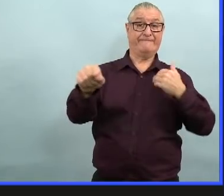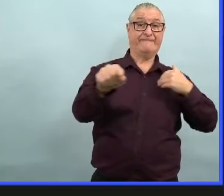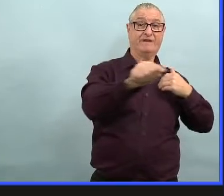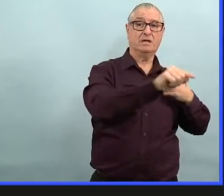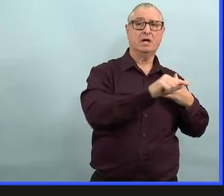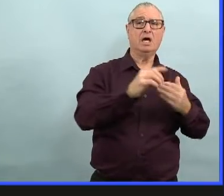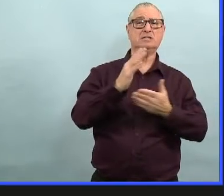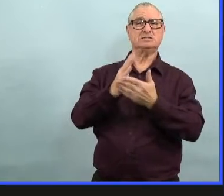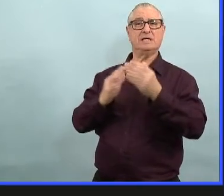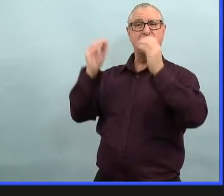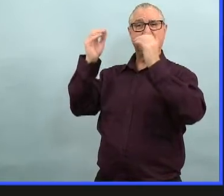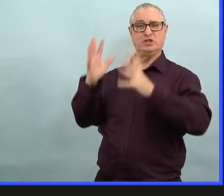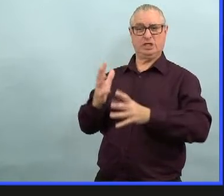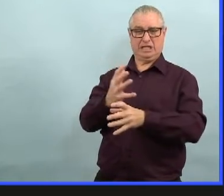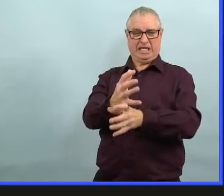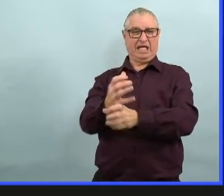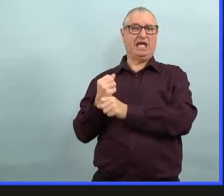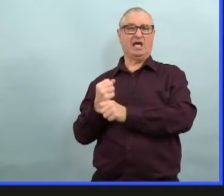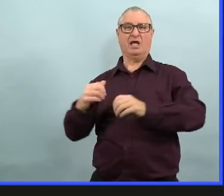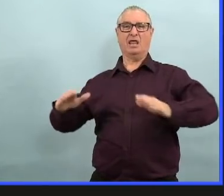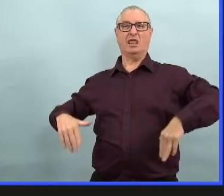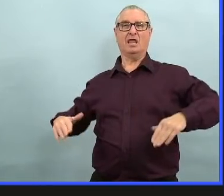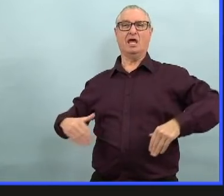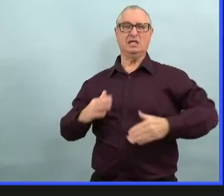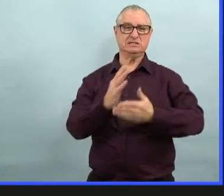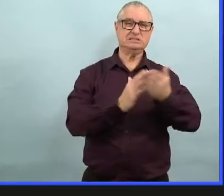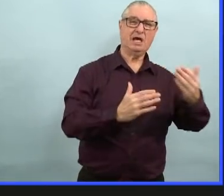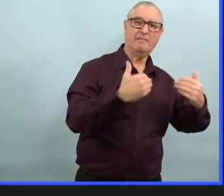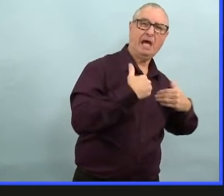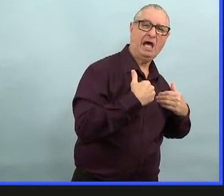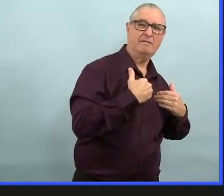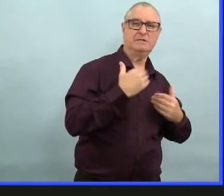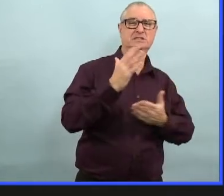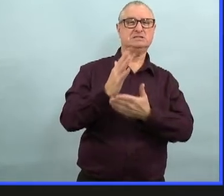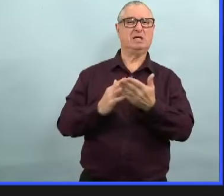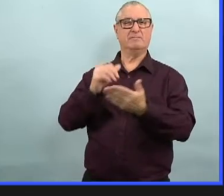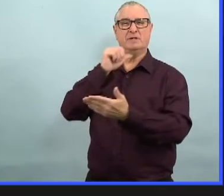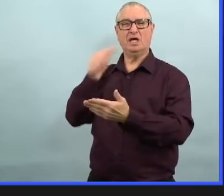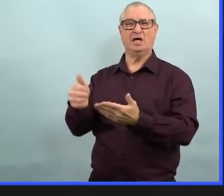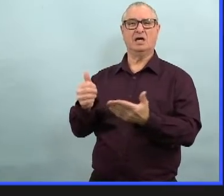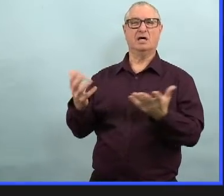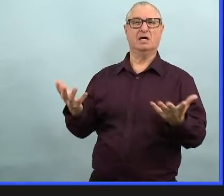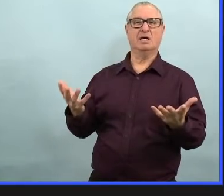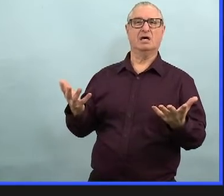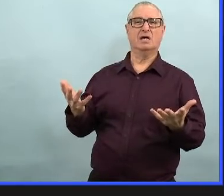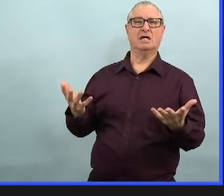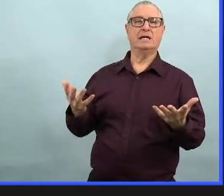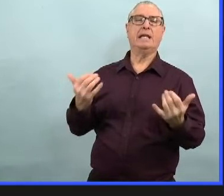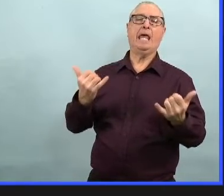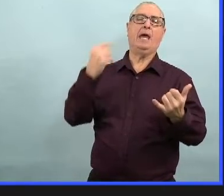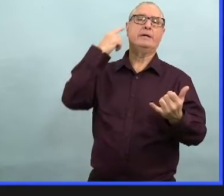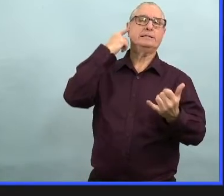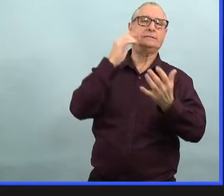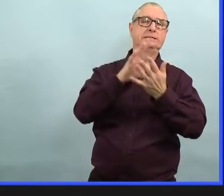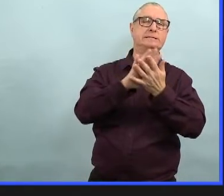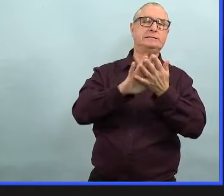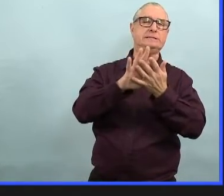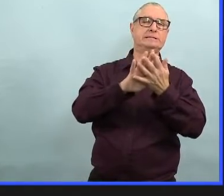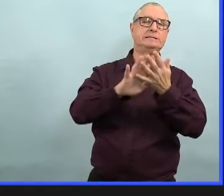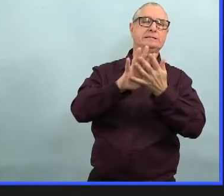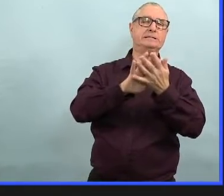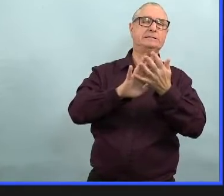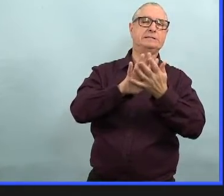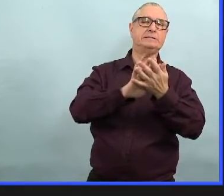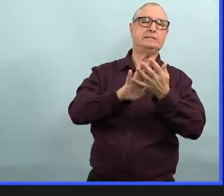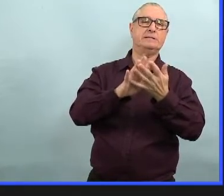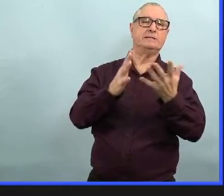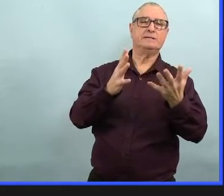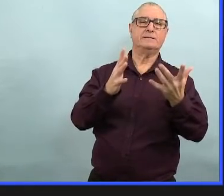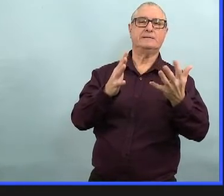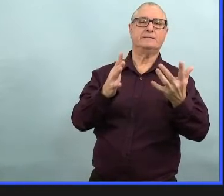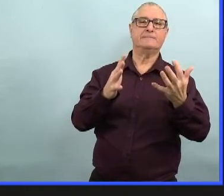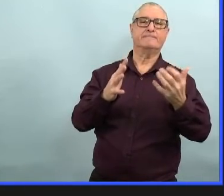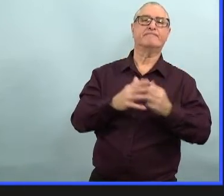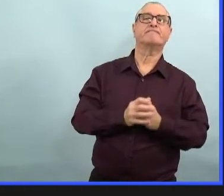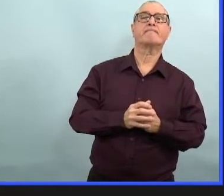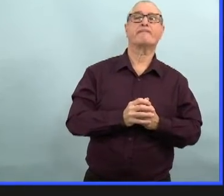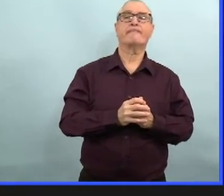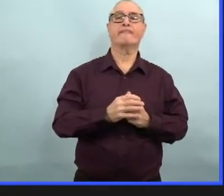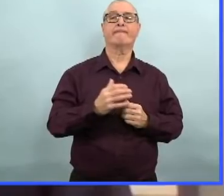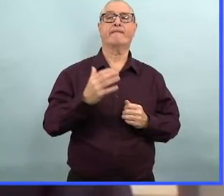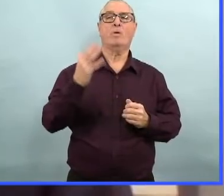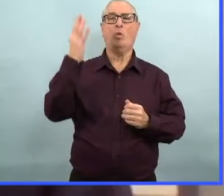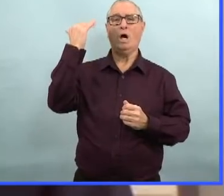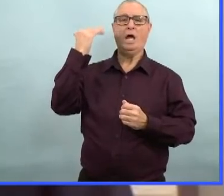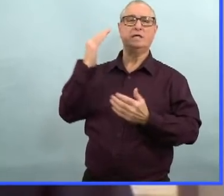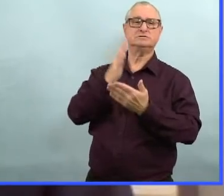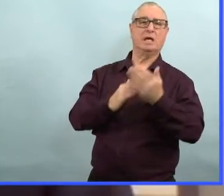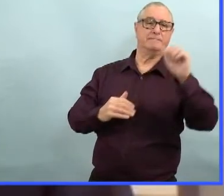better or worse secondhand uh second-class citizen treatment so your thoughts on that